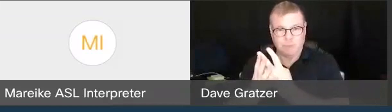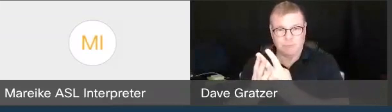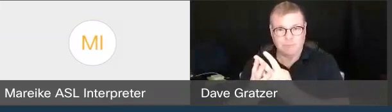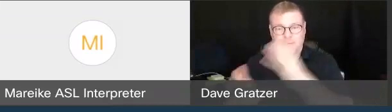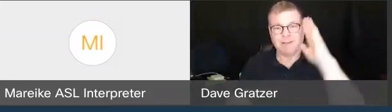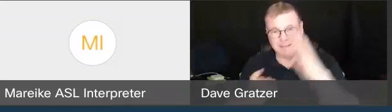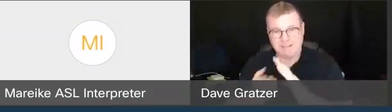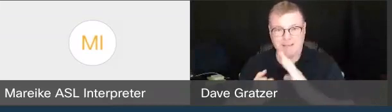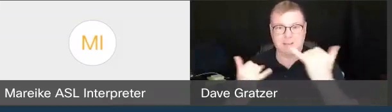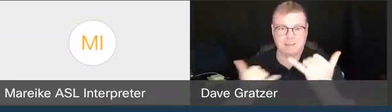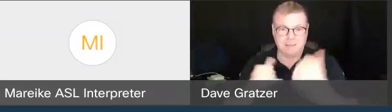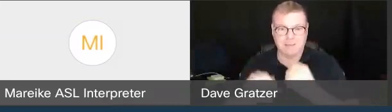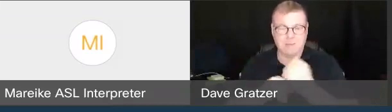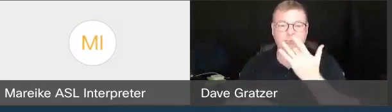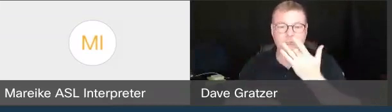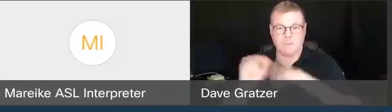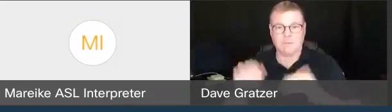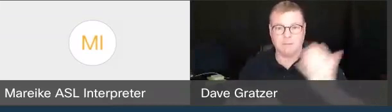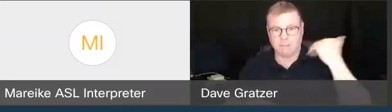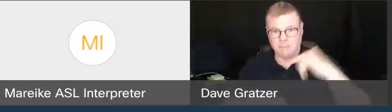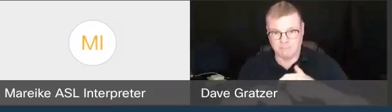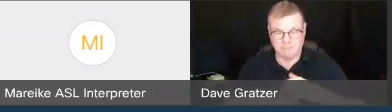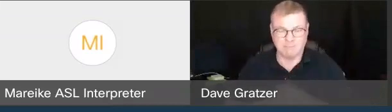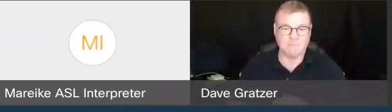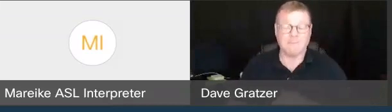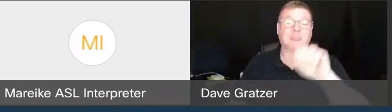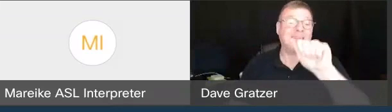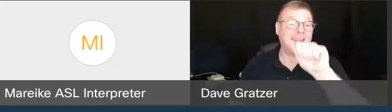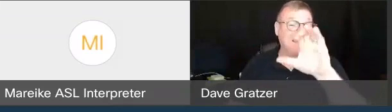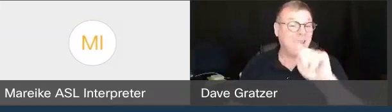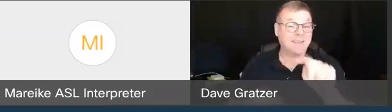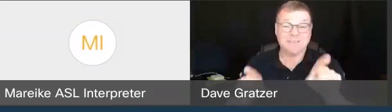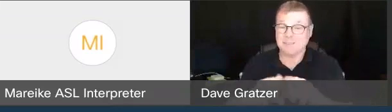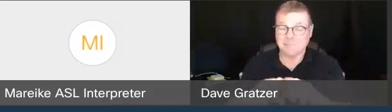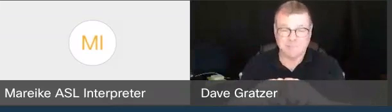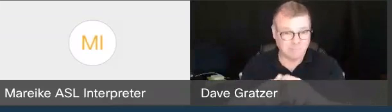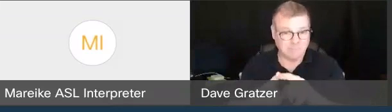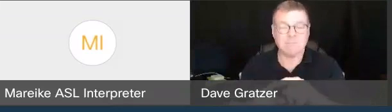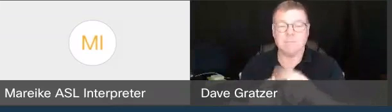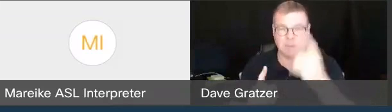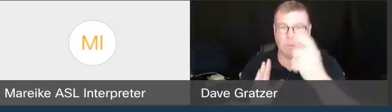this calendar year than the last time, same with ACT there was an early article about ACT, which